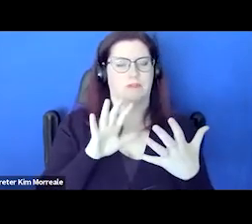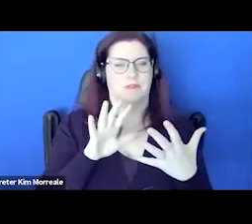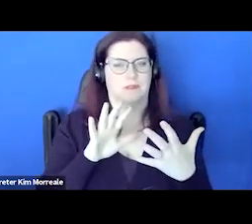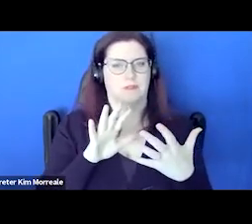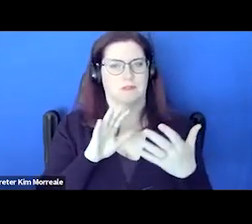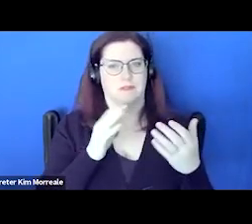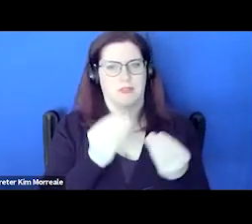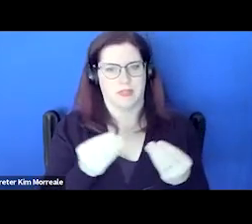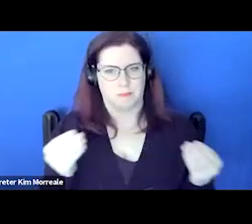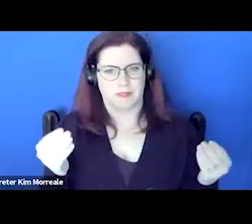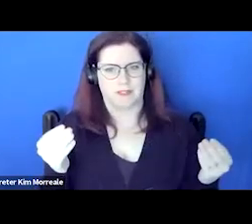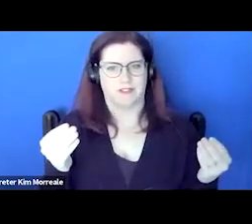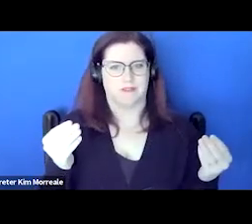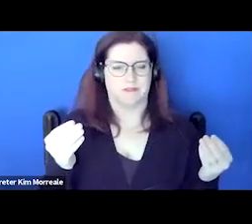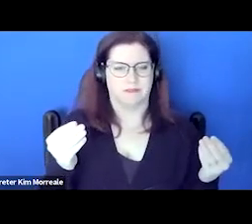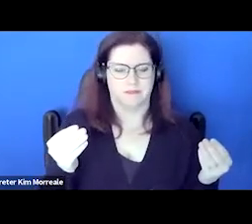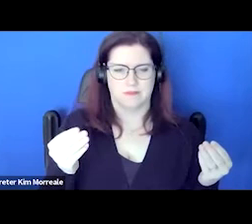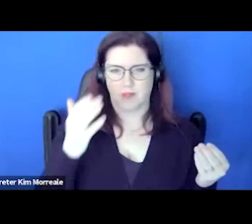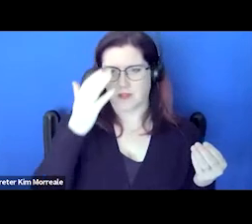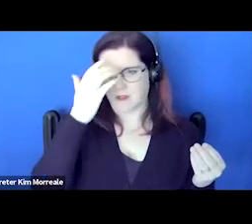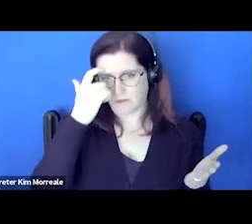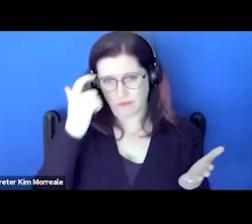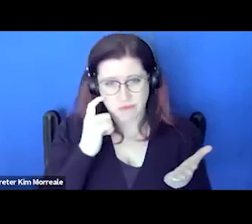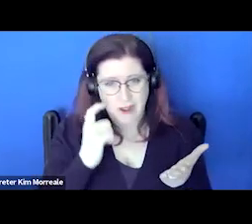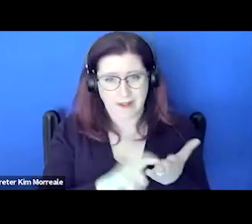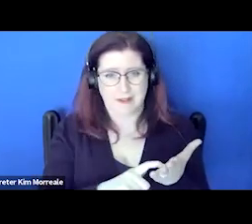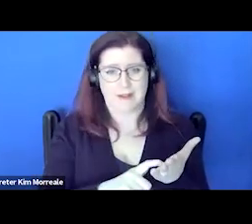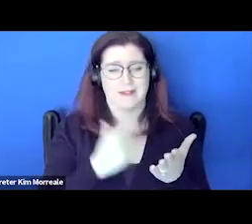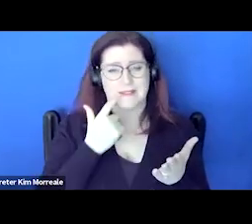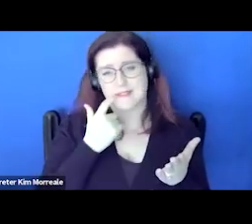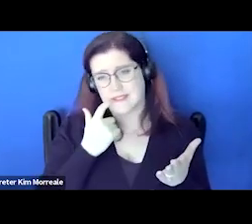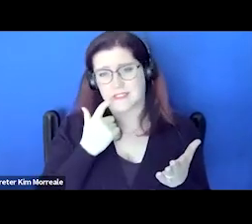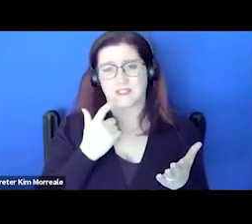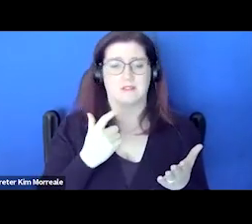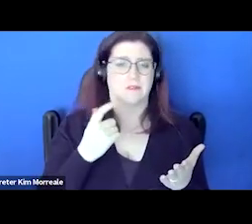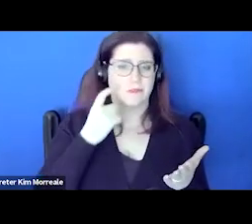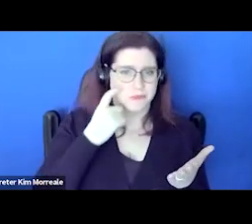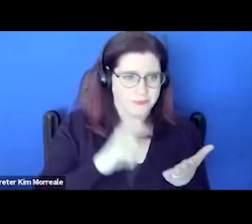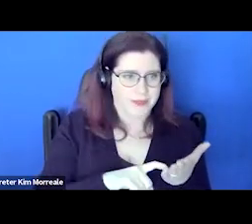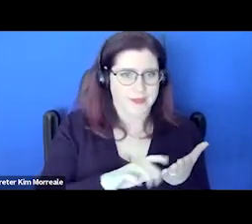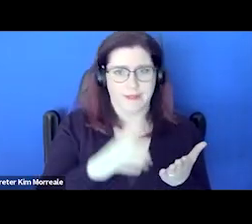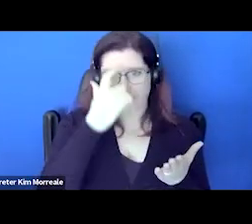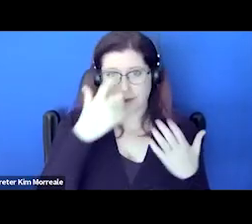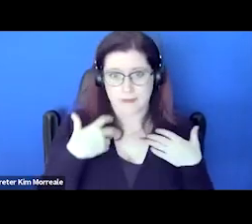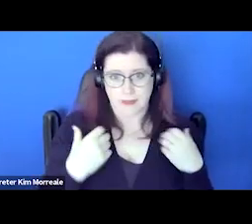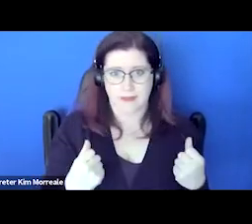the materialism of addiction in regard to their mental health, so this was a challenge for me.